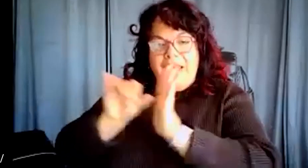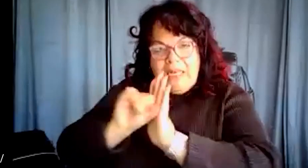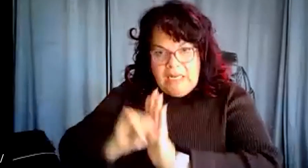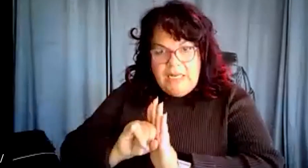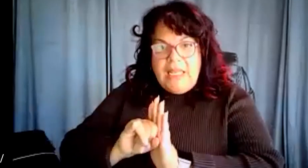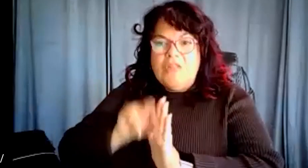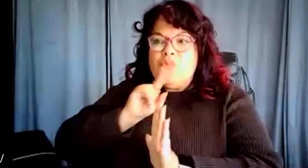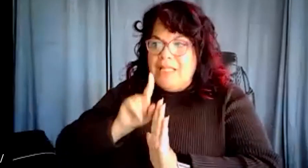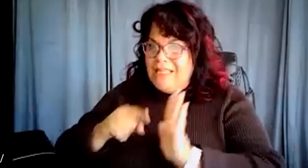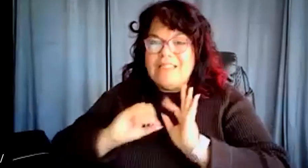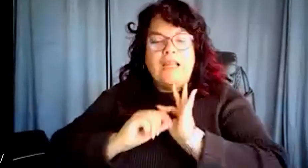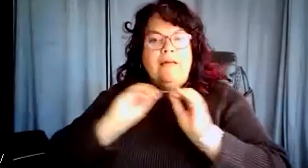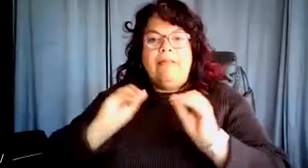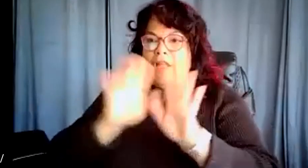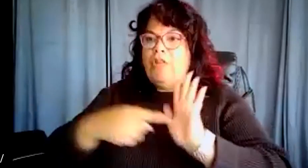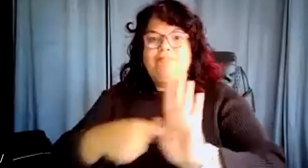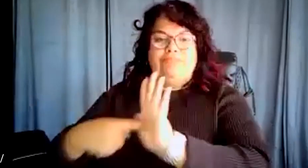It does very much define me in a lot of ways.